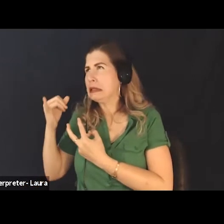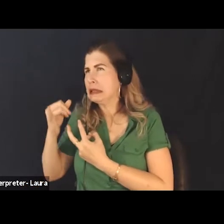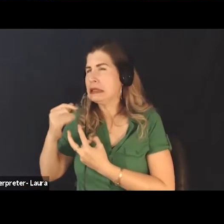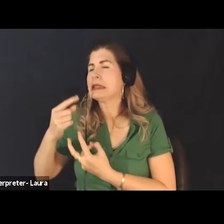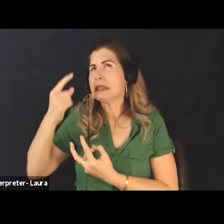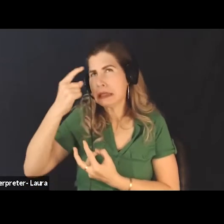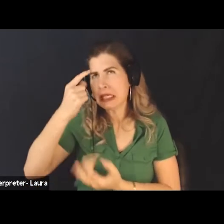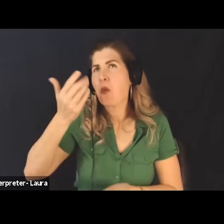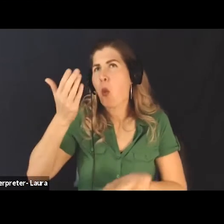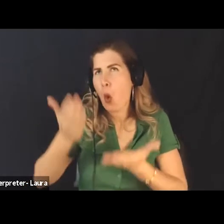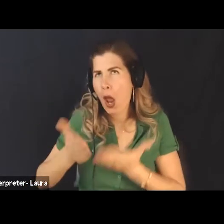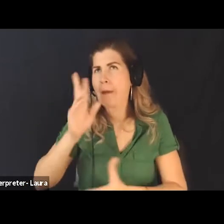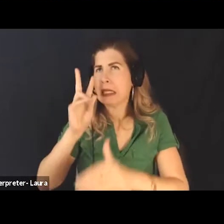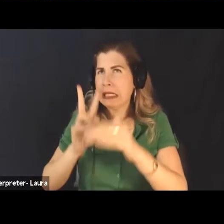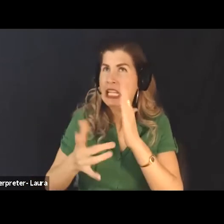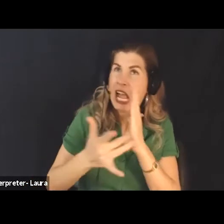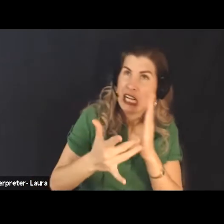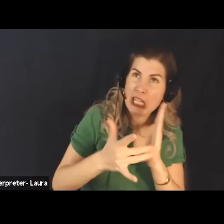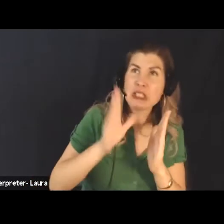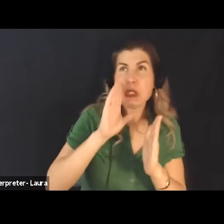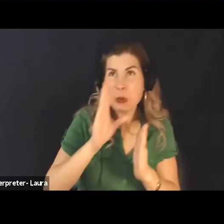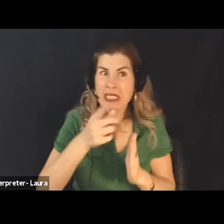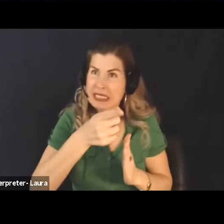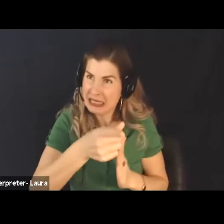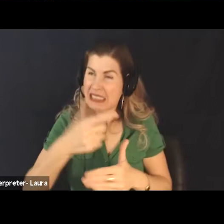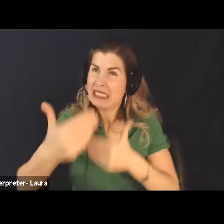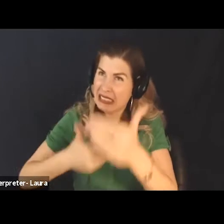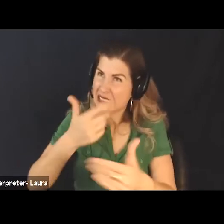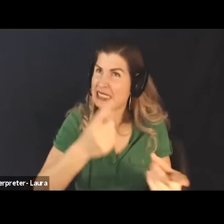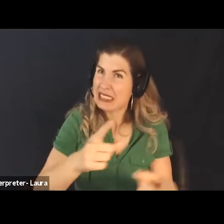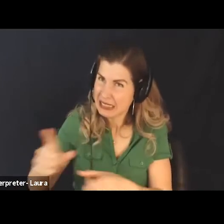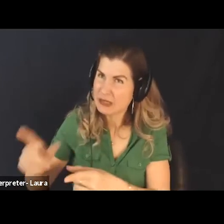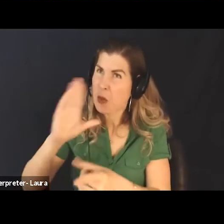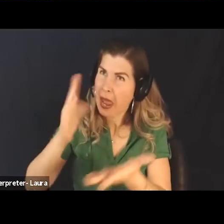this digital technology infrastructure. So pillars of the community,